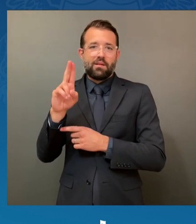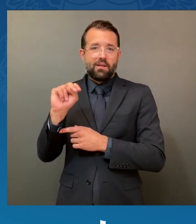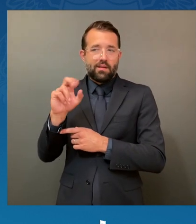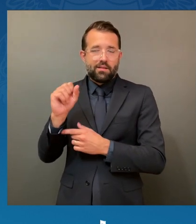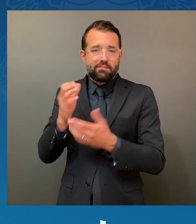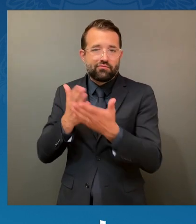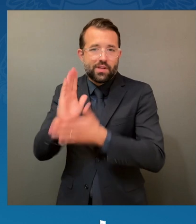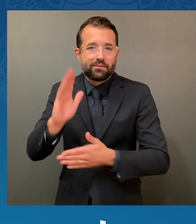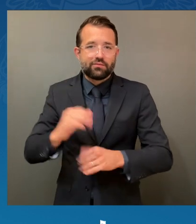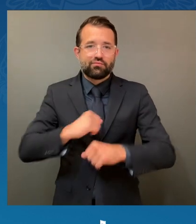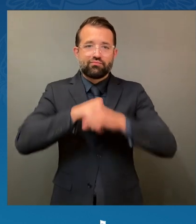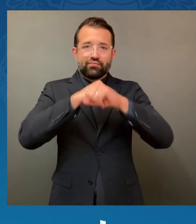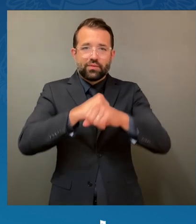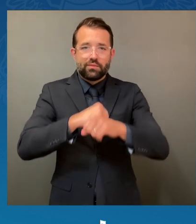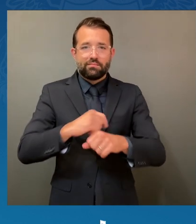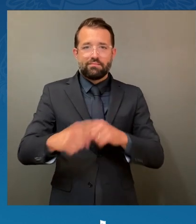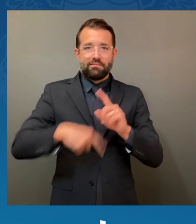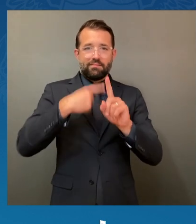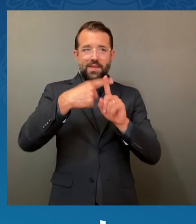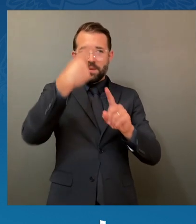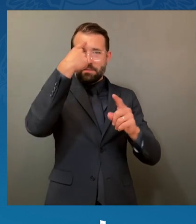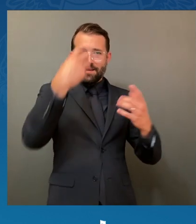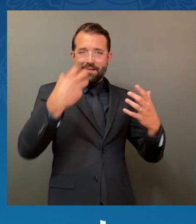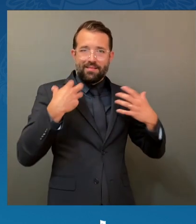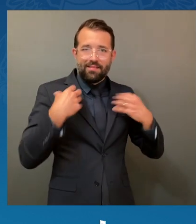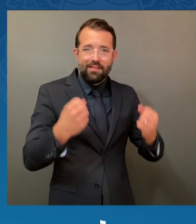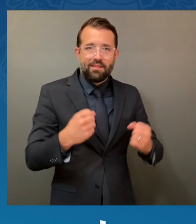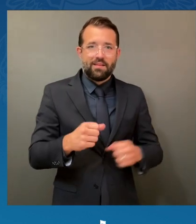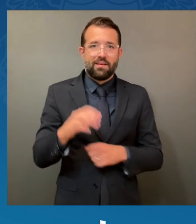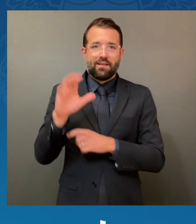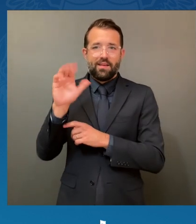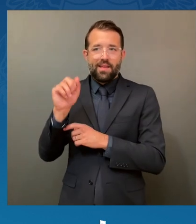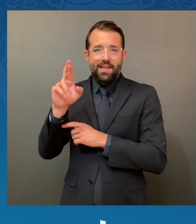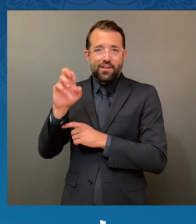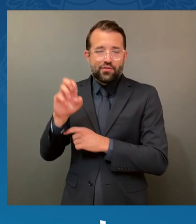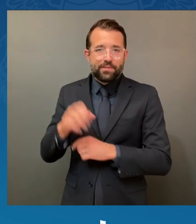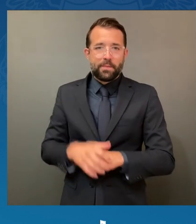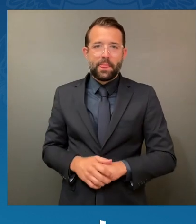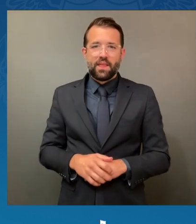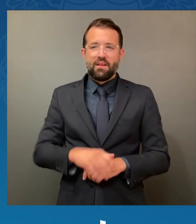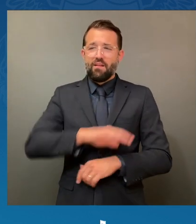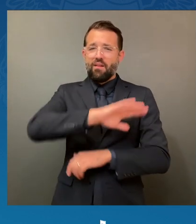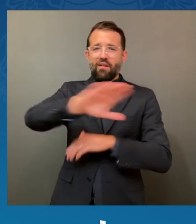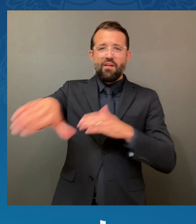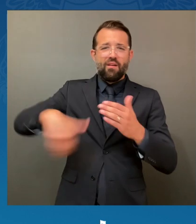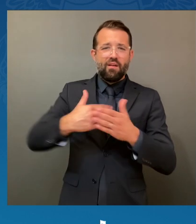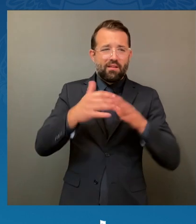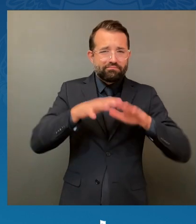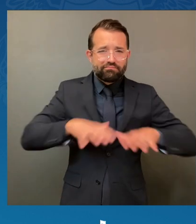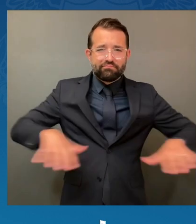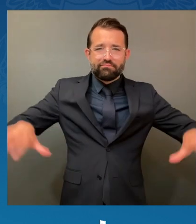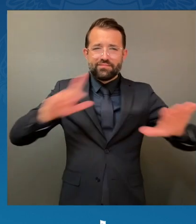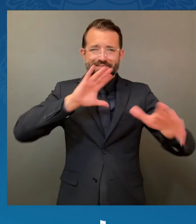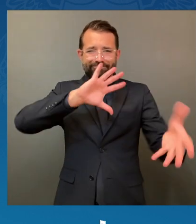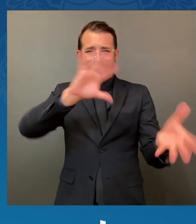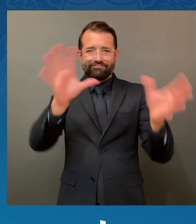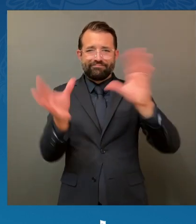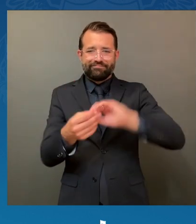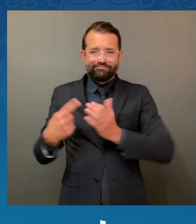And in these conversations, there was always one other issue -- a single issue that came up every time,